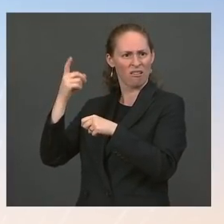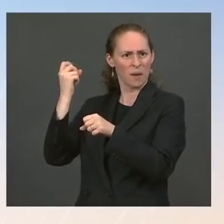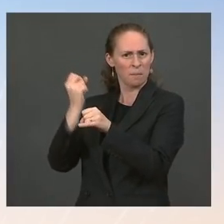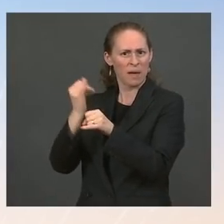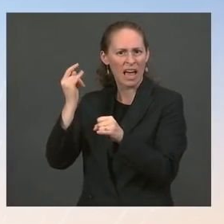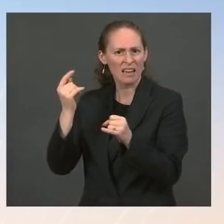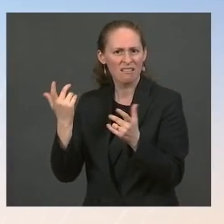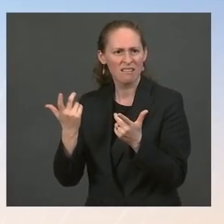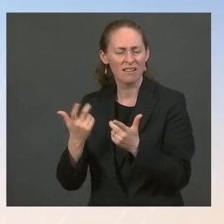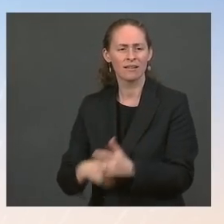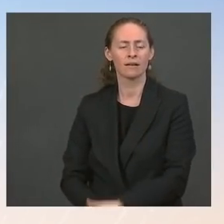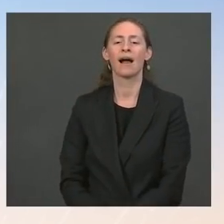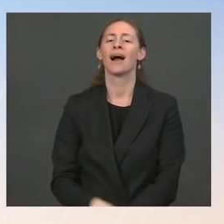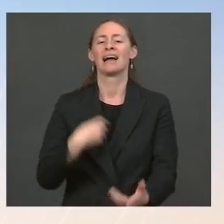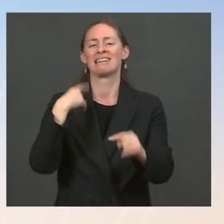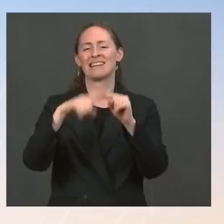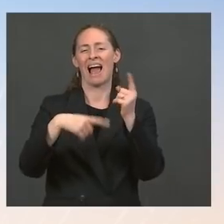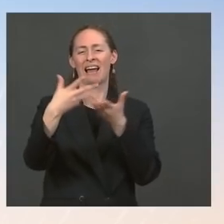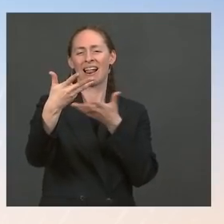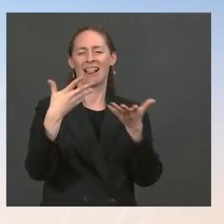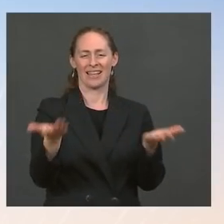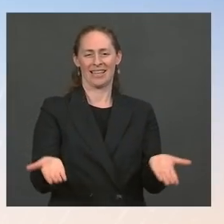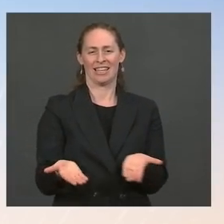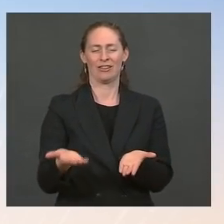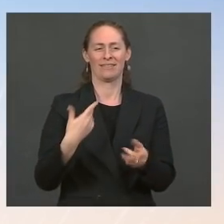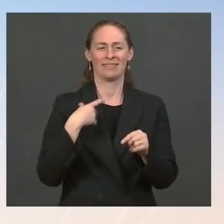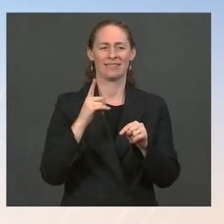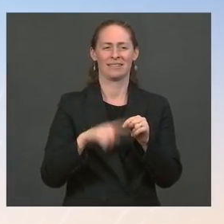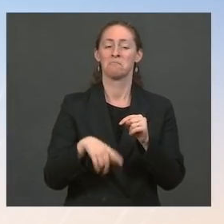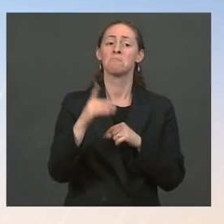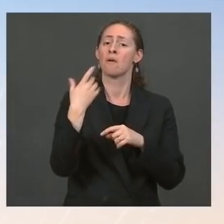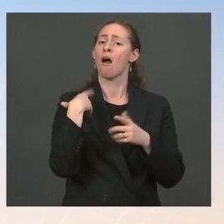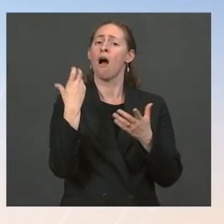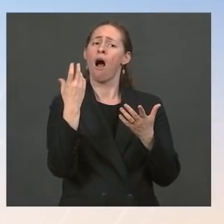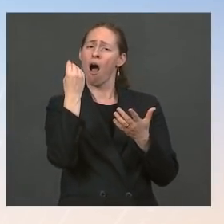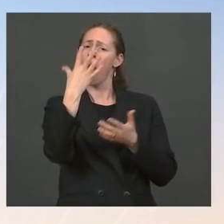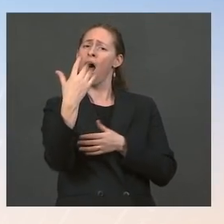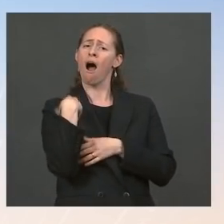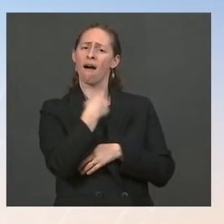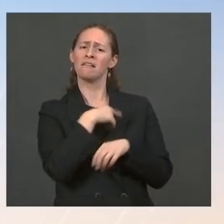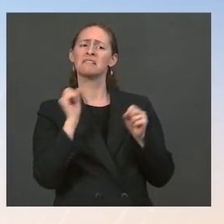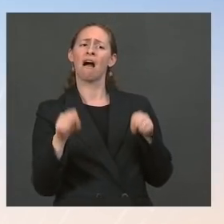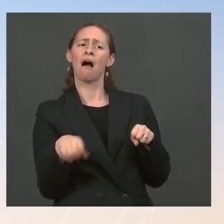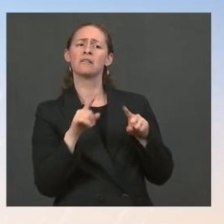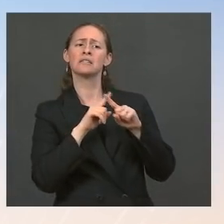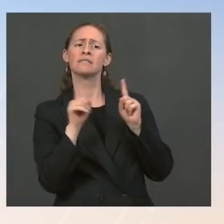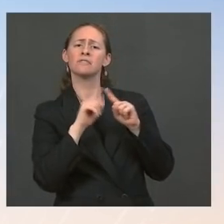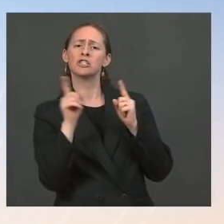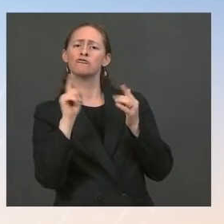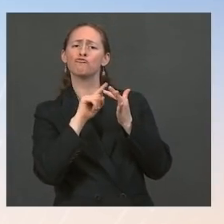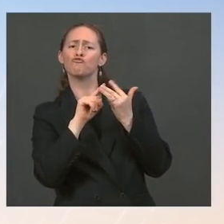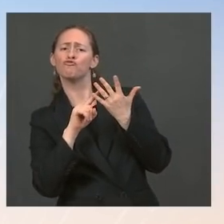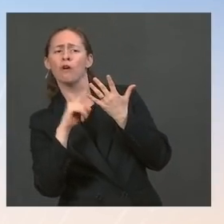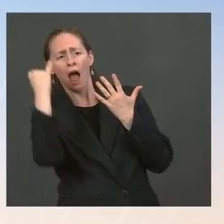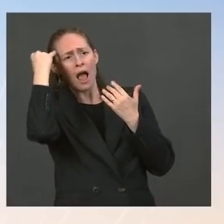What I alluded to earlier is the fact that there are a range of climate ideas and proposals that are out there, both from what the President has proposed